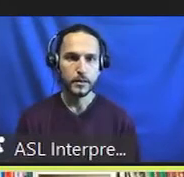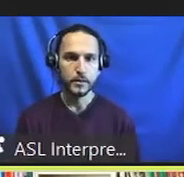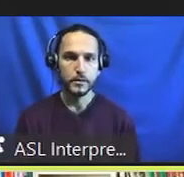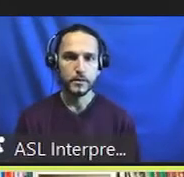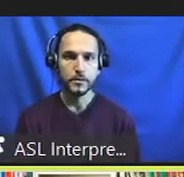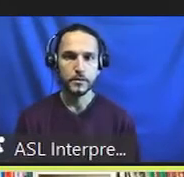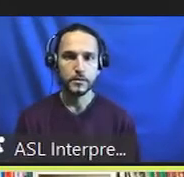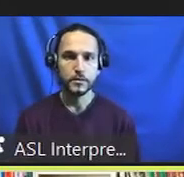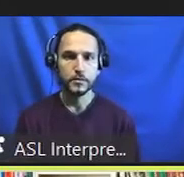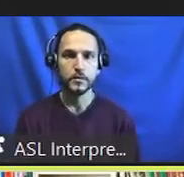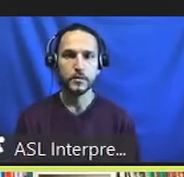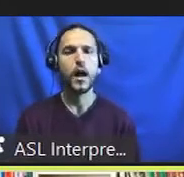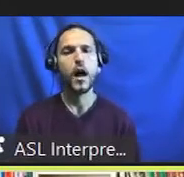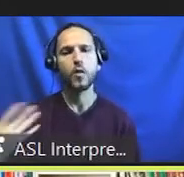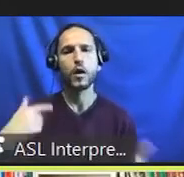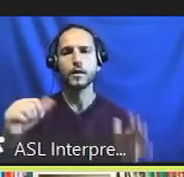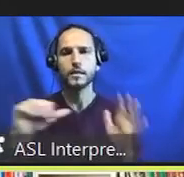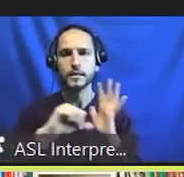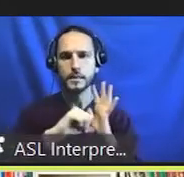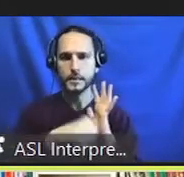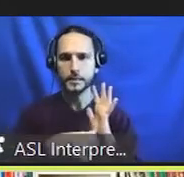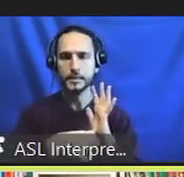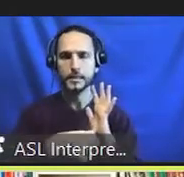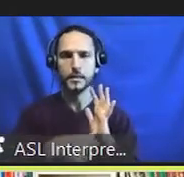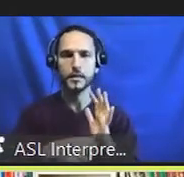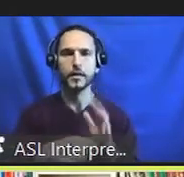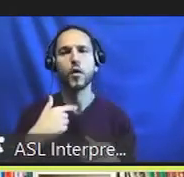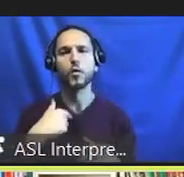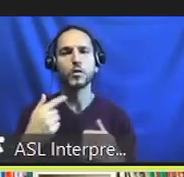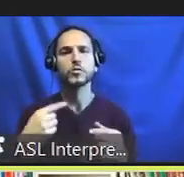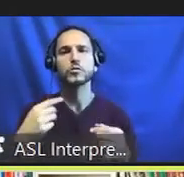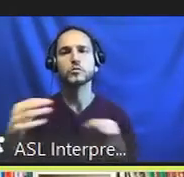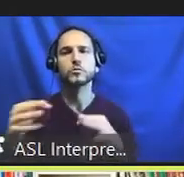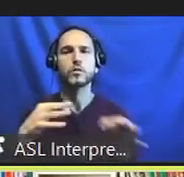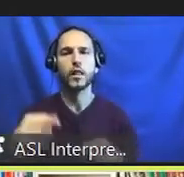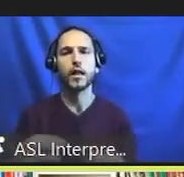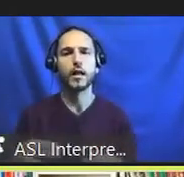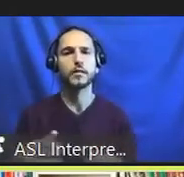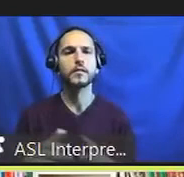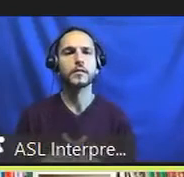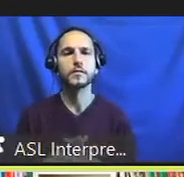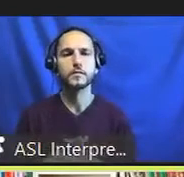And that's really what I wanted to highlight here. And I wanted to touch on a couple of those relevant items.